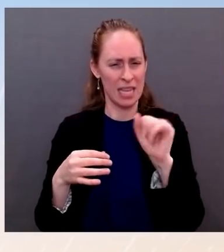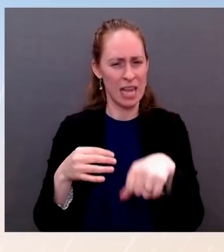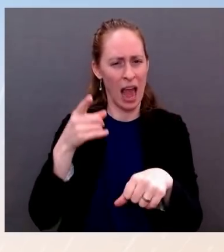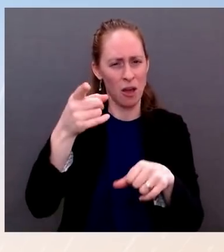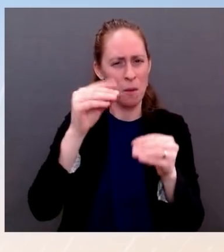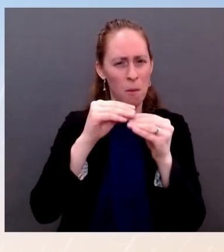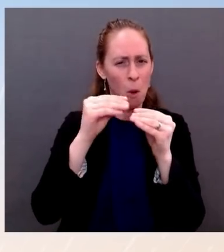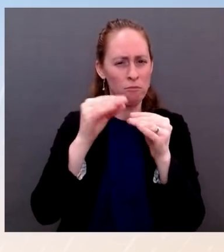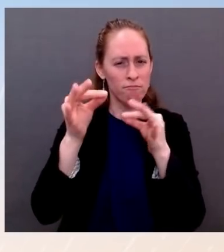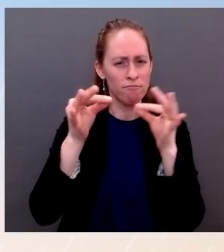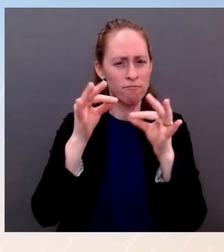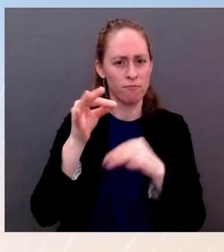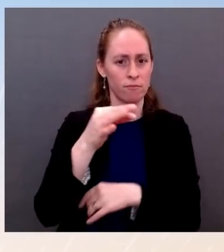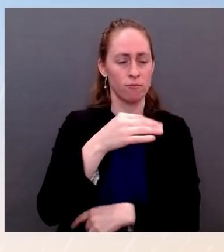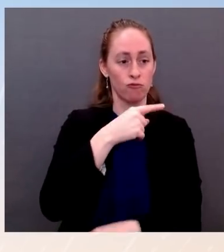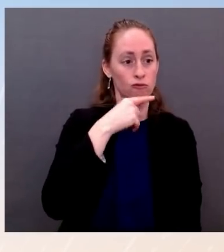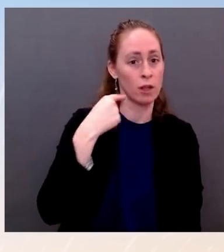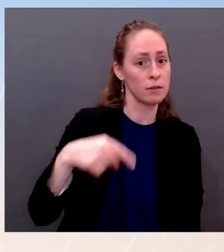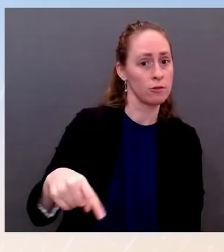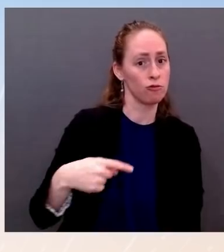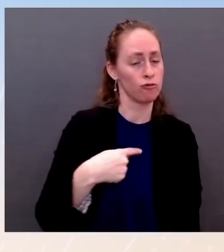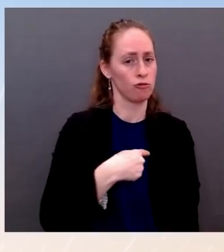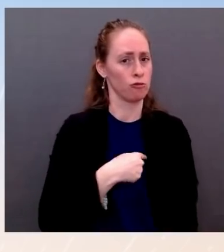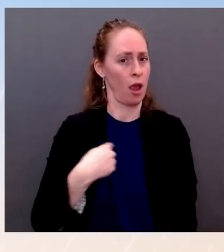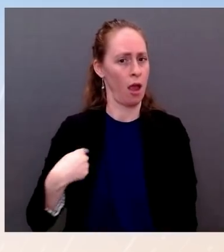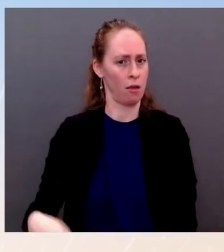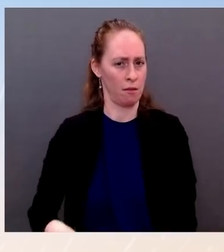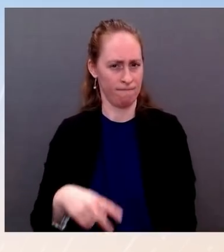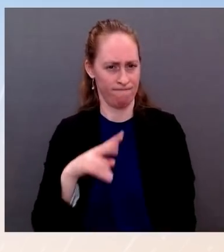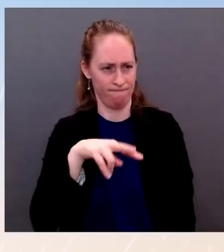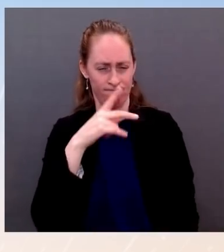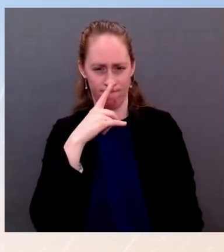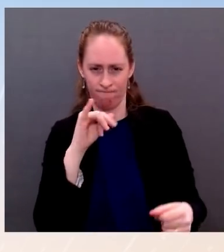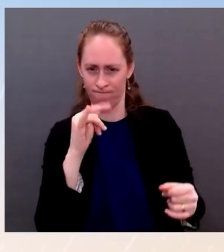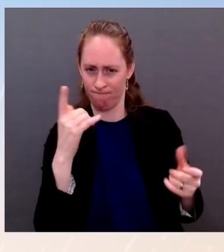And how much does that concern you? Mr. Sullivan: So I'd say three things about this.